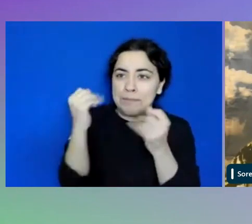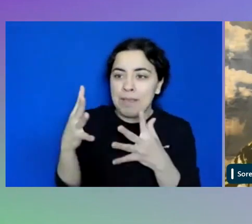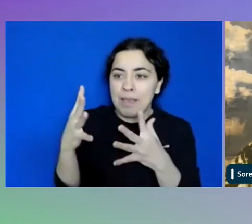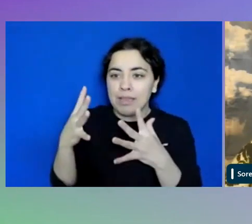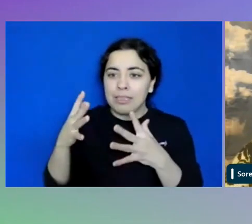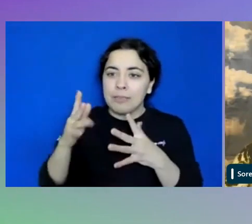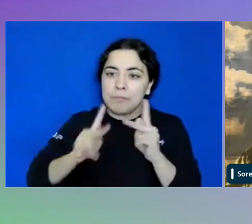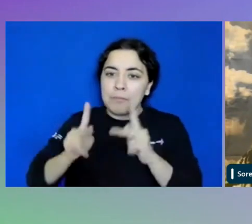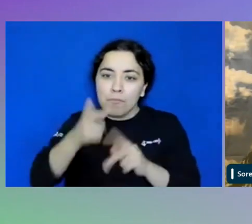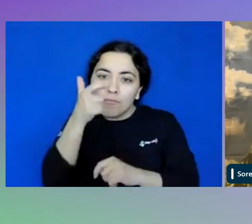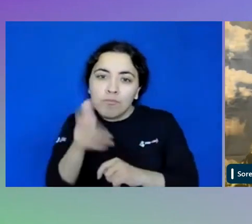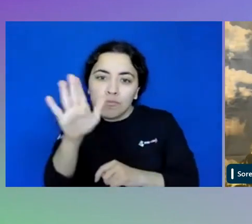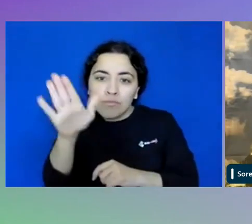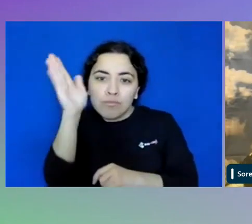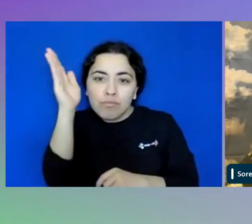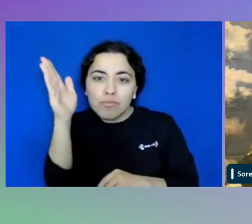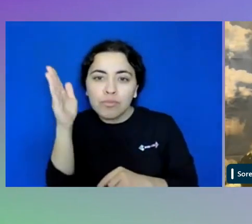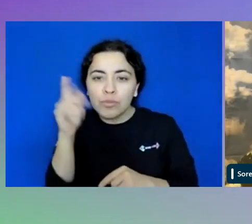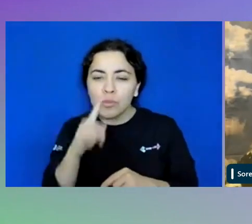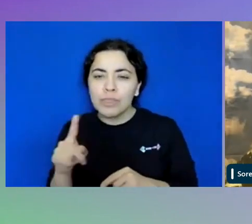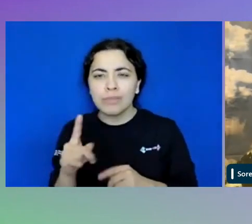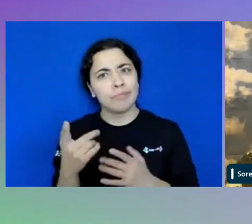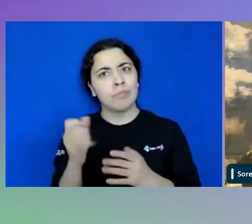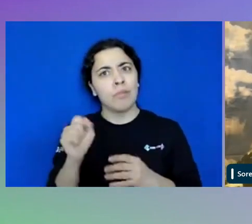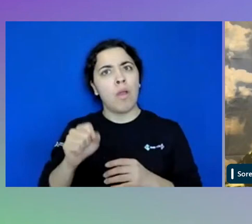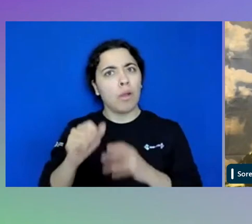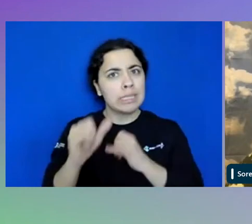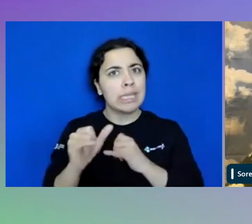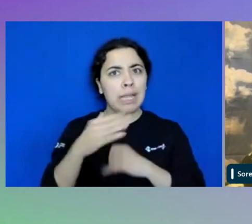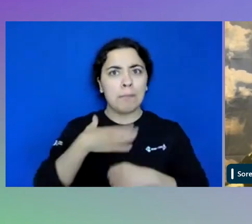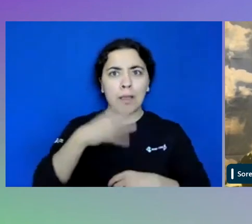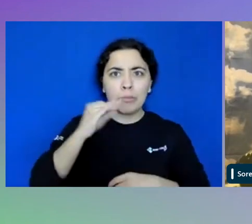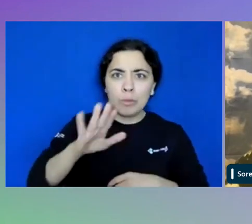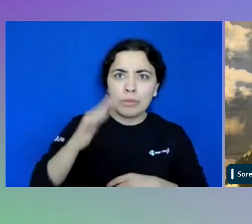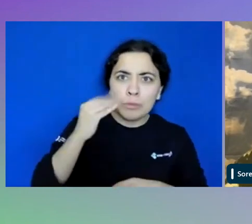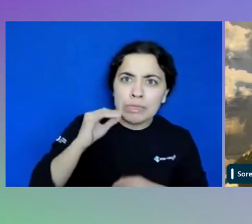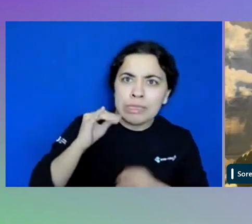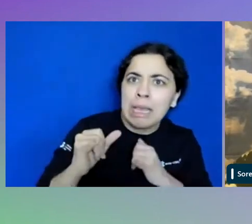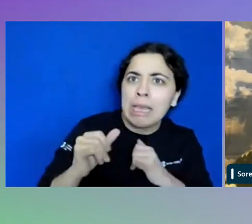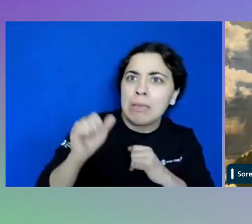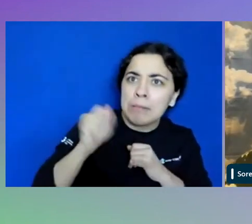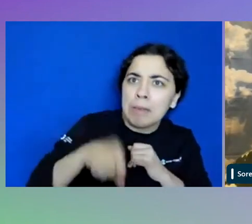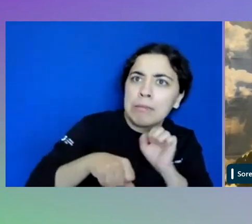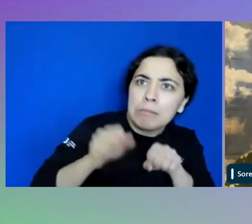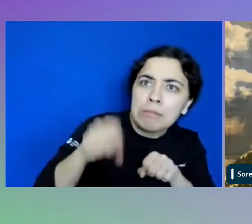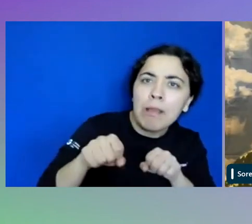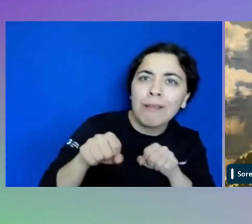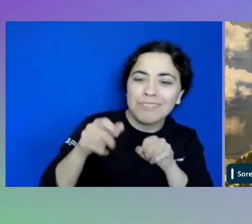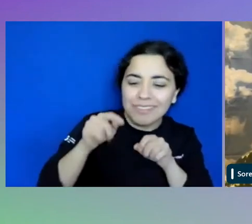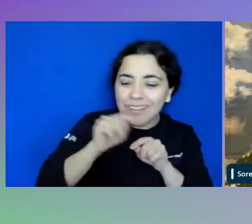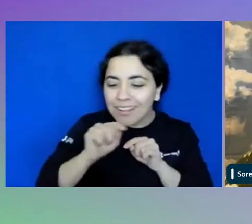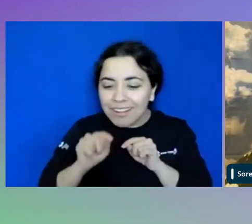the chat really resonated with a lot of, uh, what you had to say. Uh and there's some, um, really